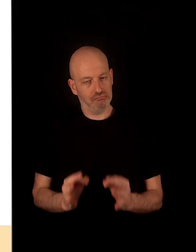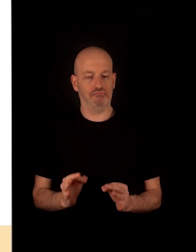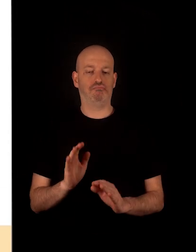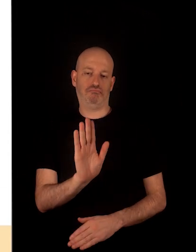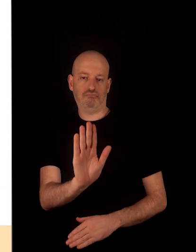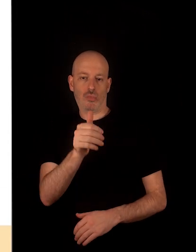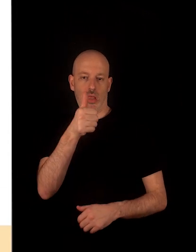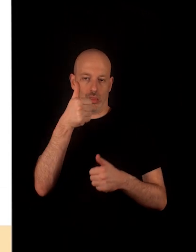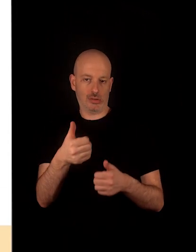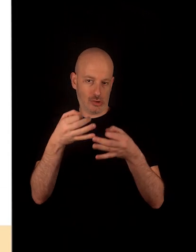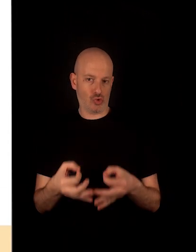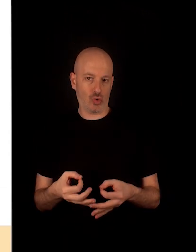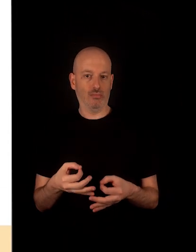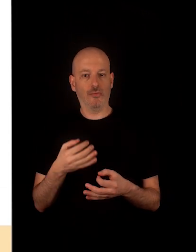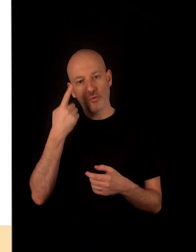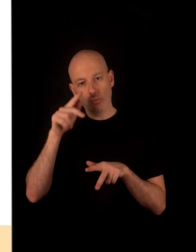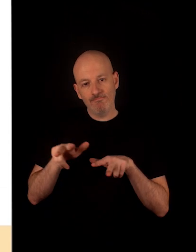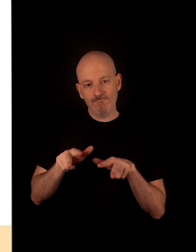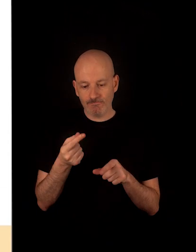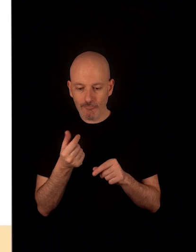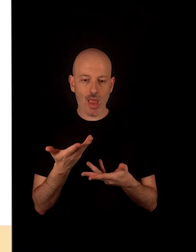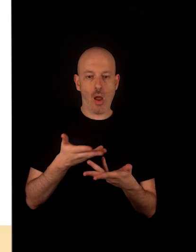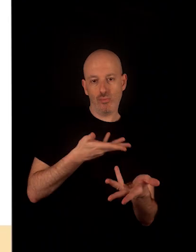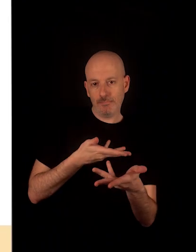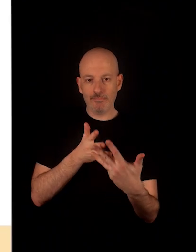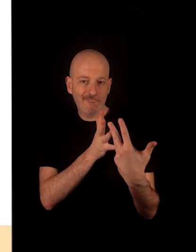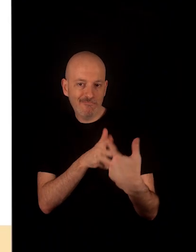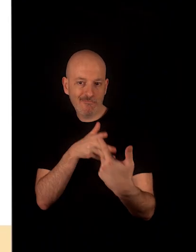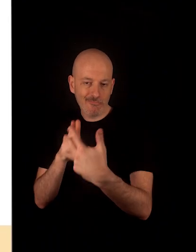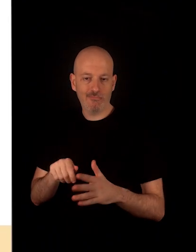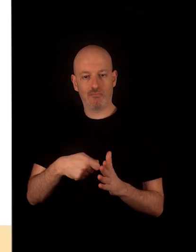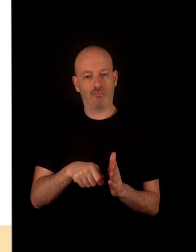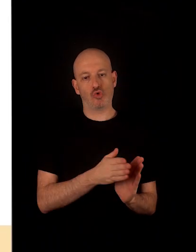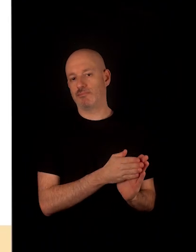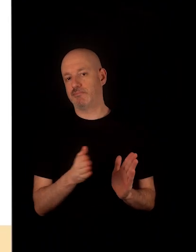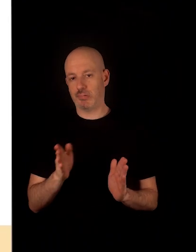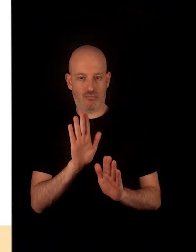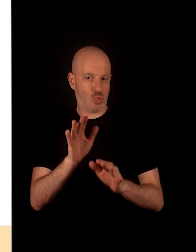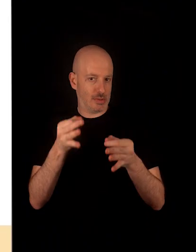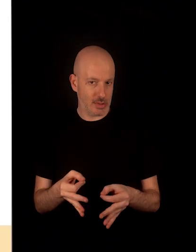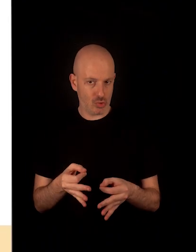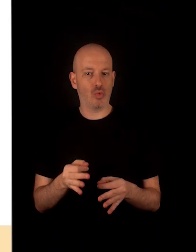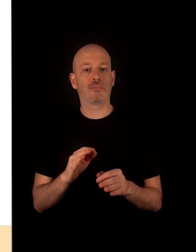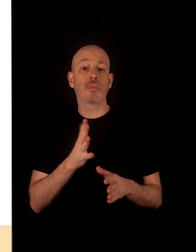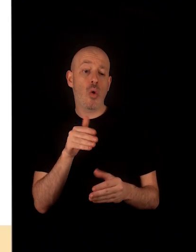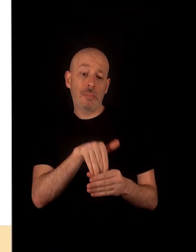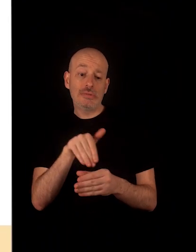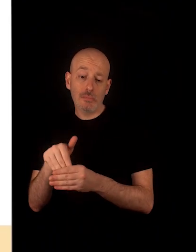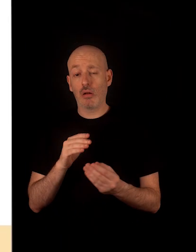And then we have Salma with a bit less grant €1,420 because she will receive the standard